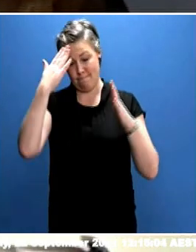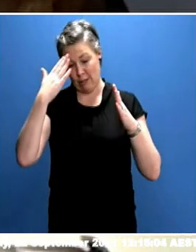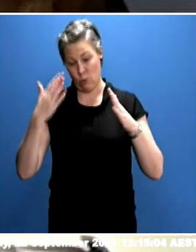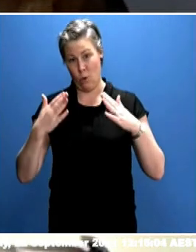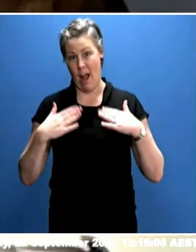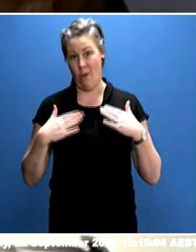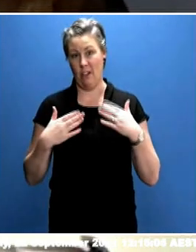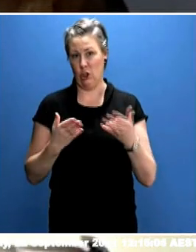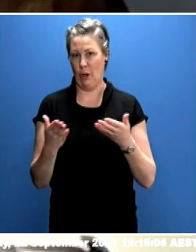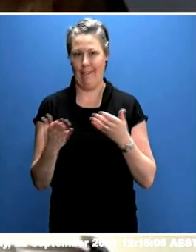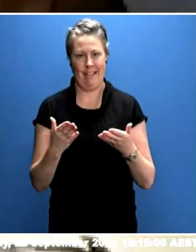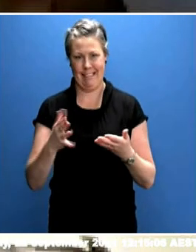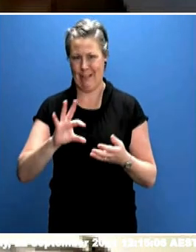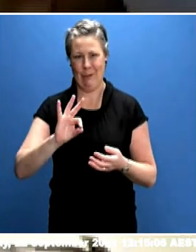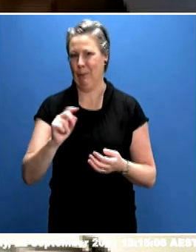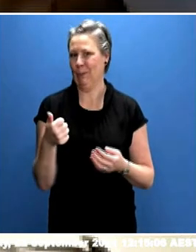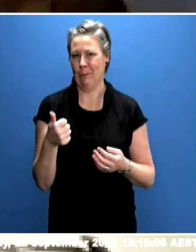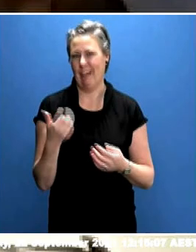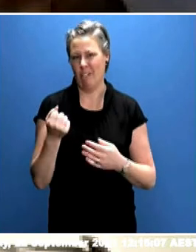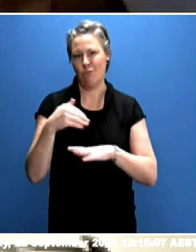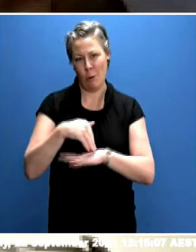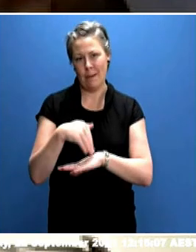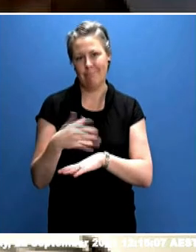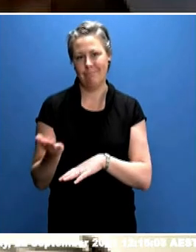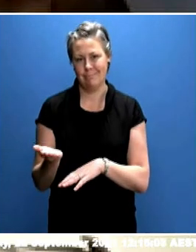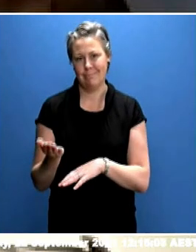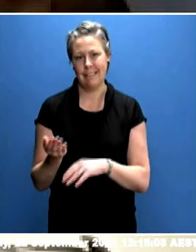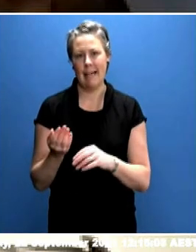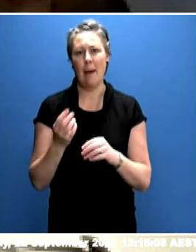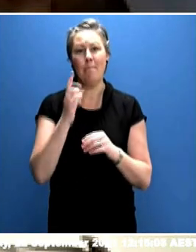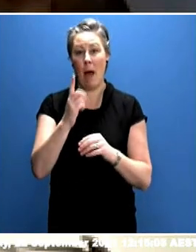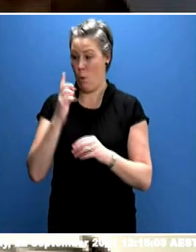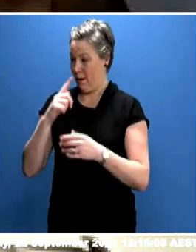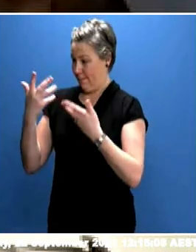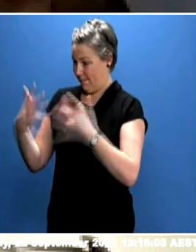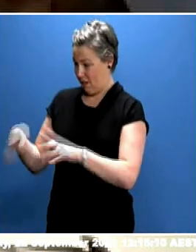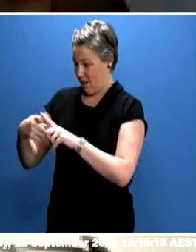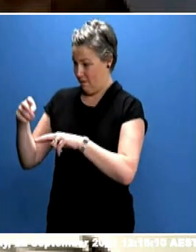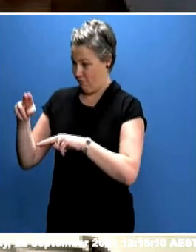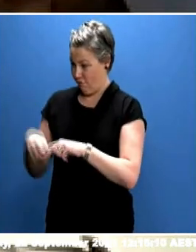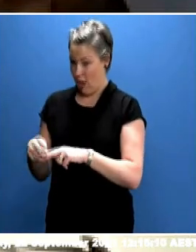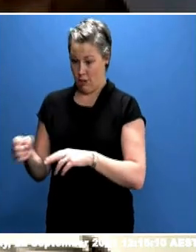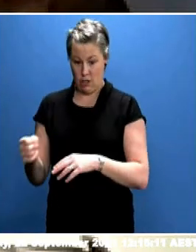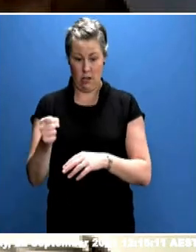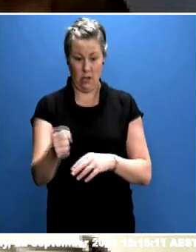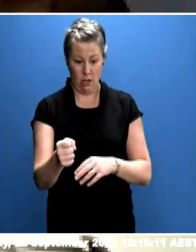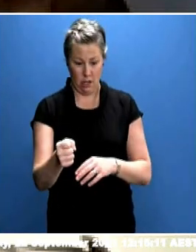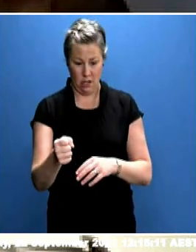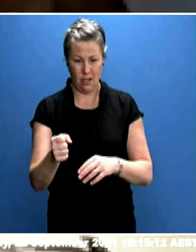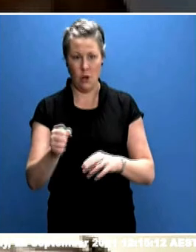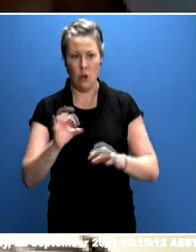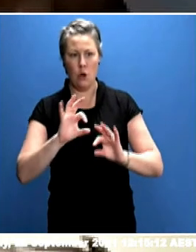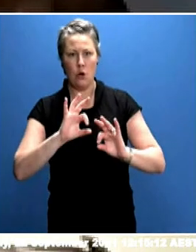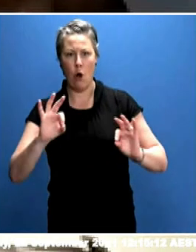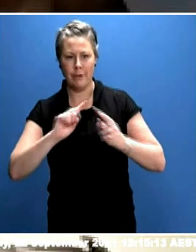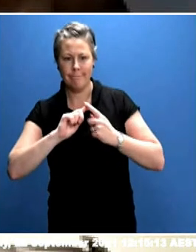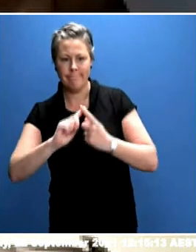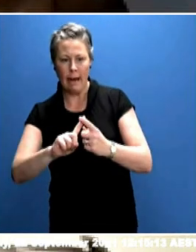But that continual care and that sort of intensive nature is what's needed.